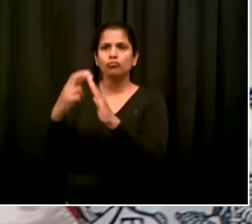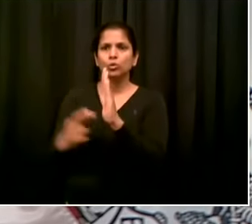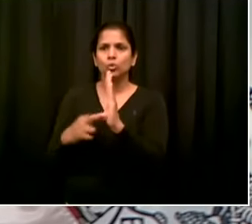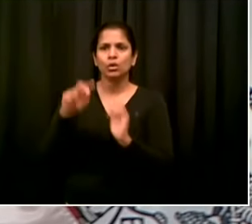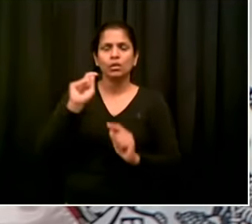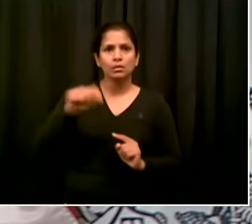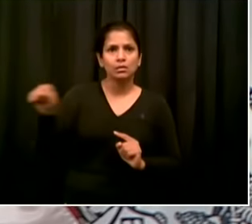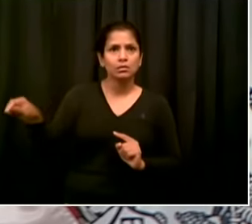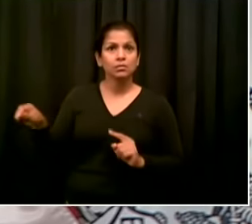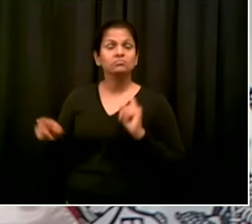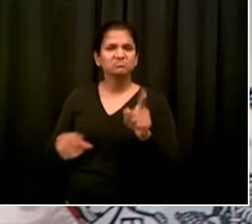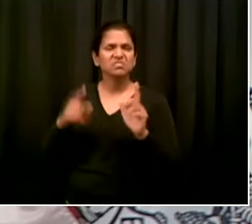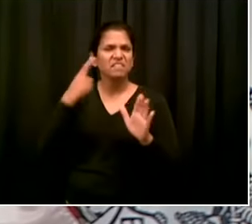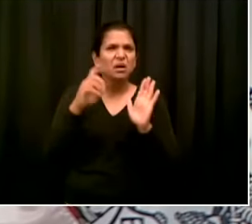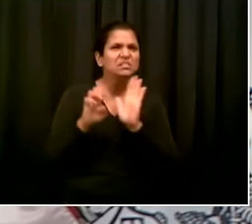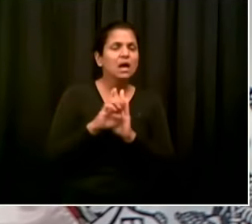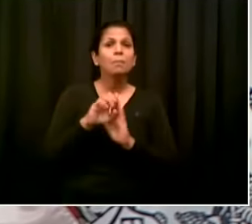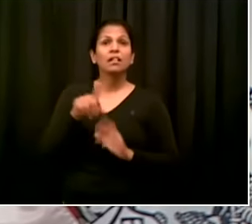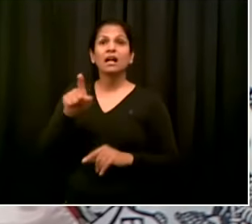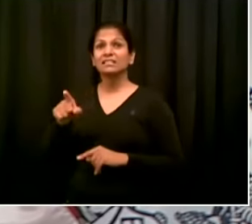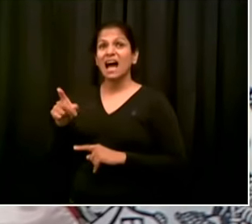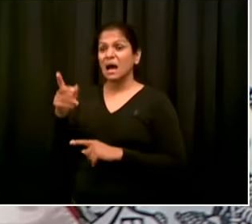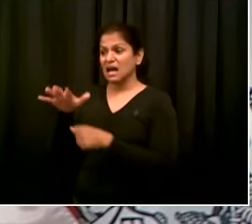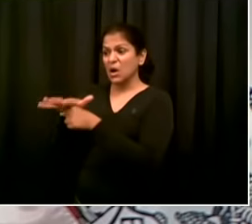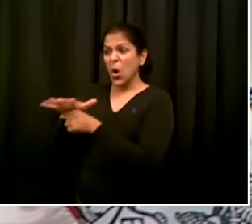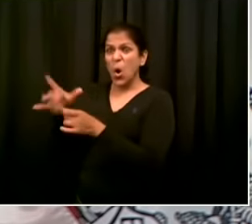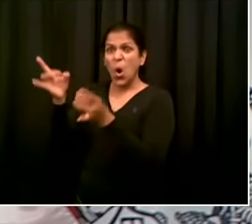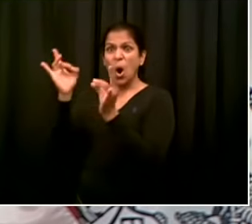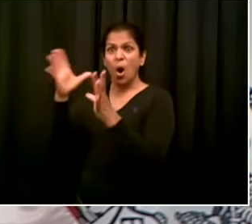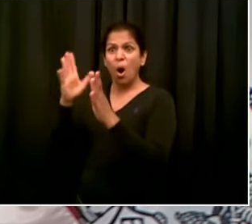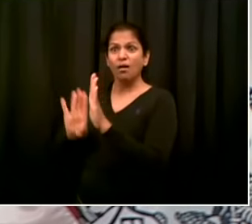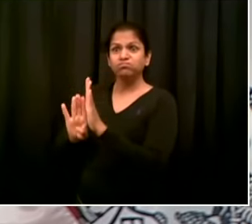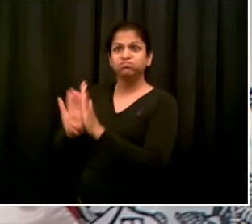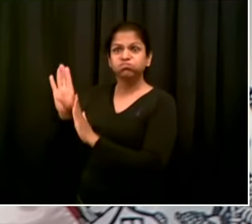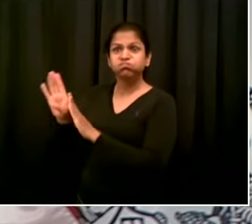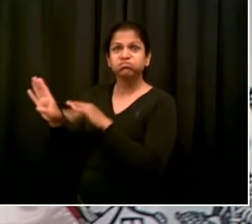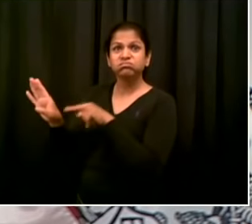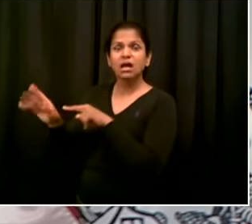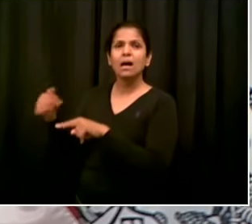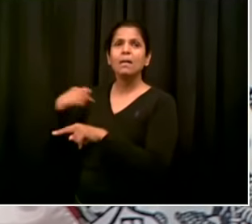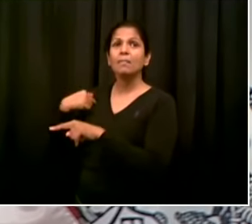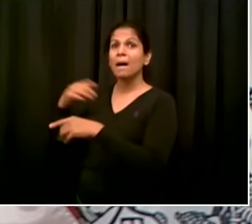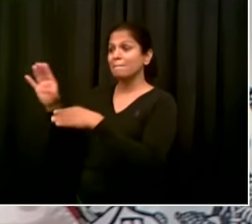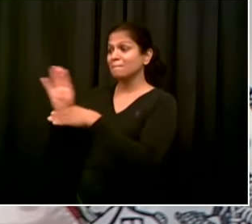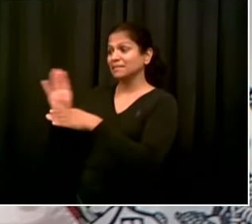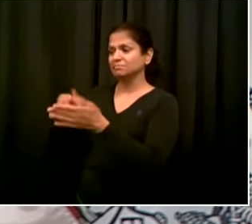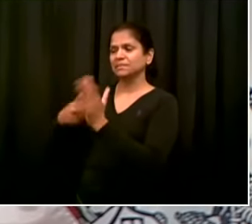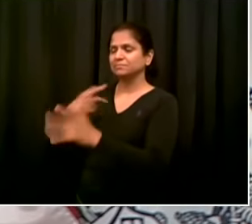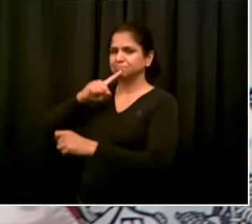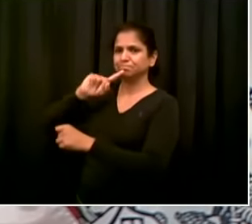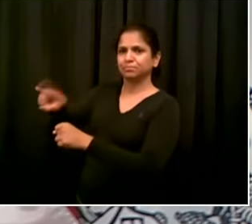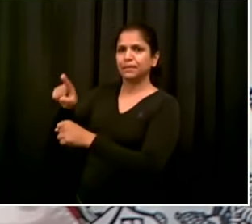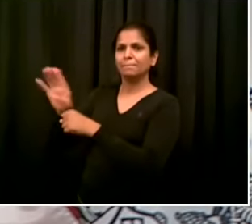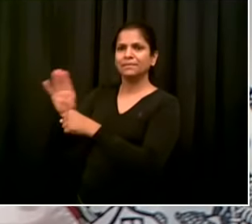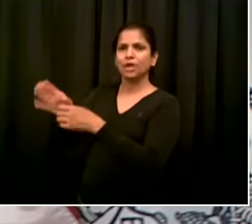I WILL START AND I WILL HAVE THE DTOOCRS WEIGHING